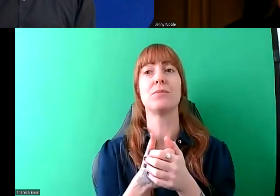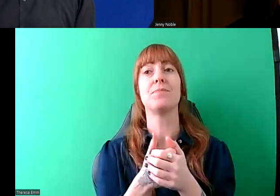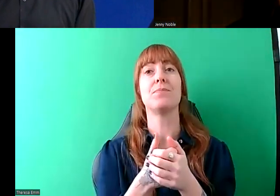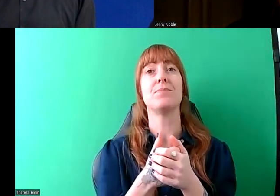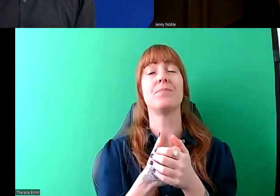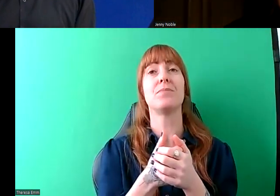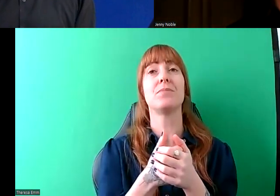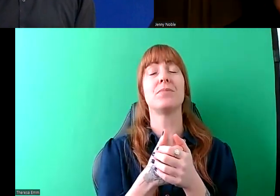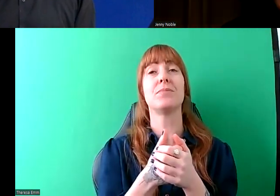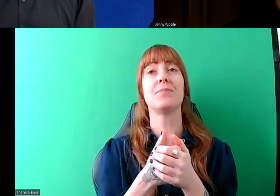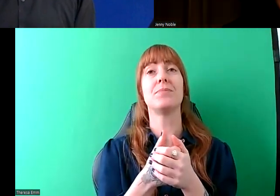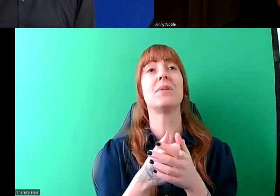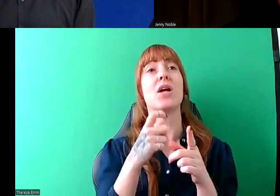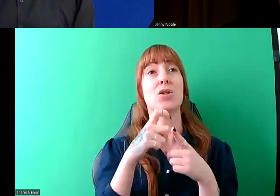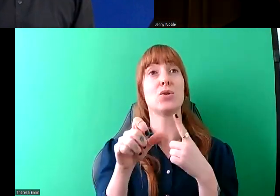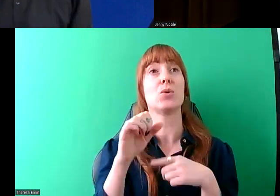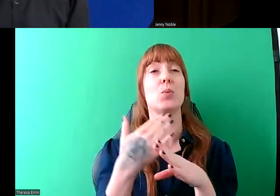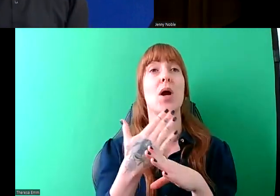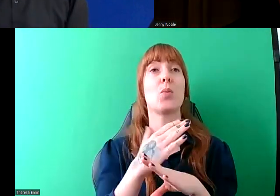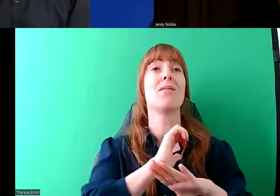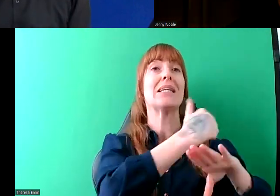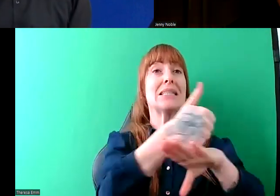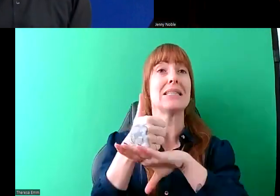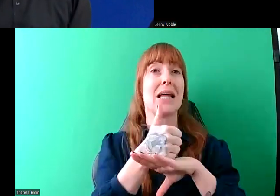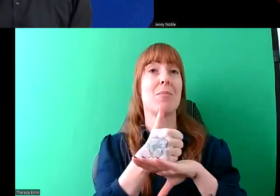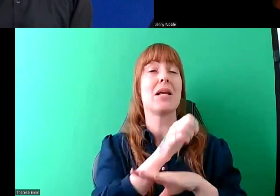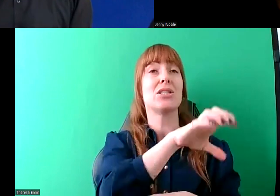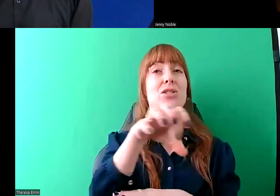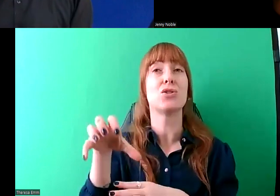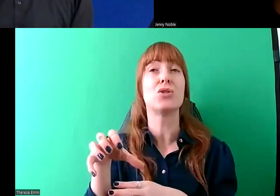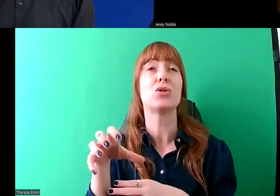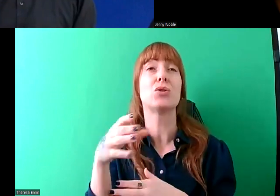work with established institutions, in terms of loans and some projects. But,